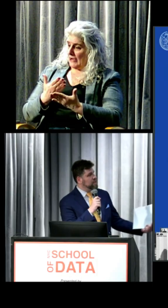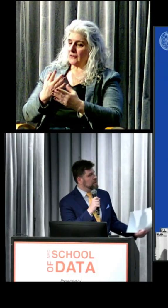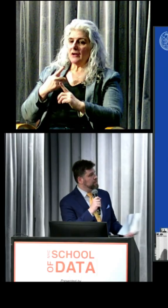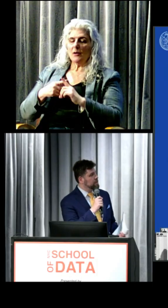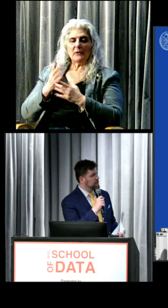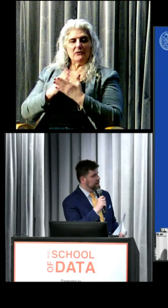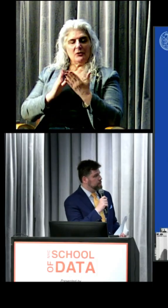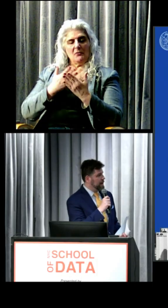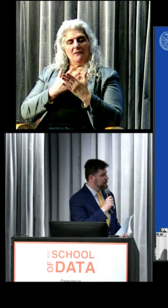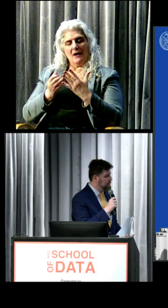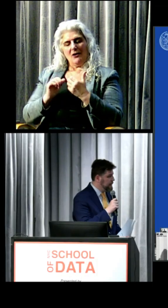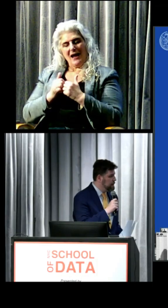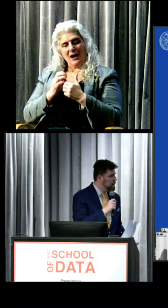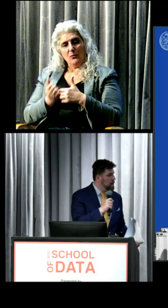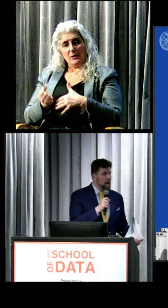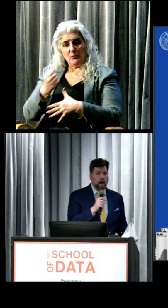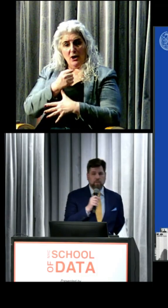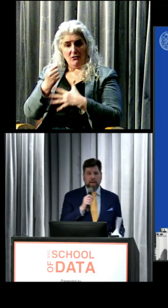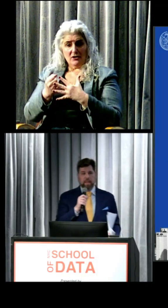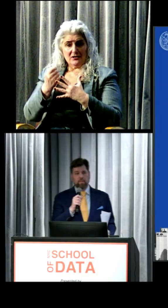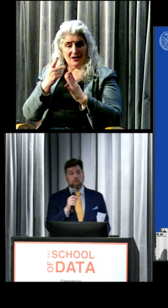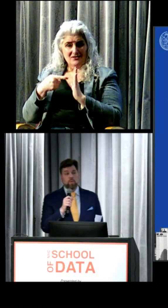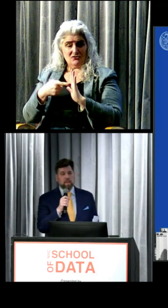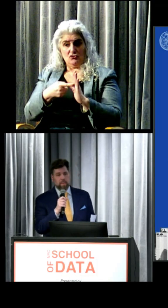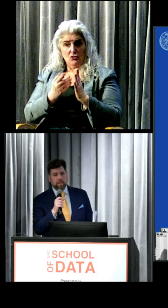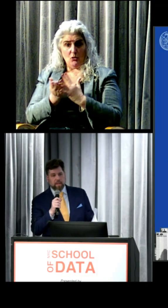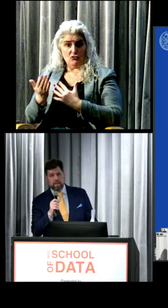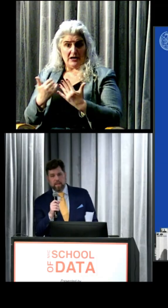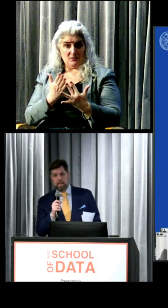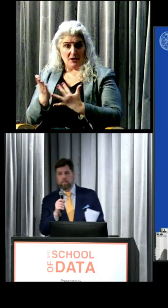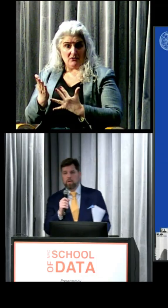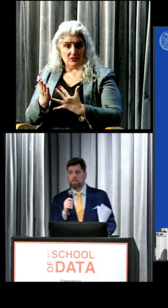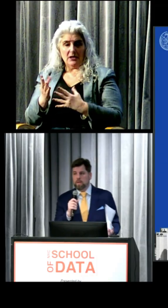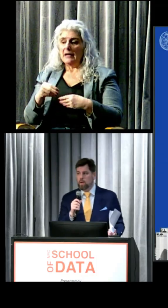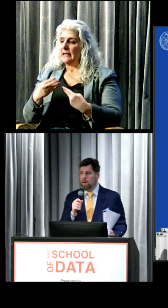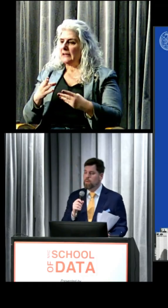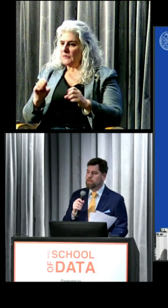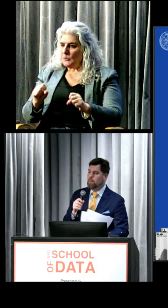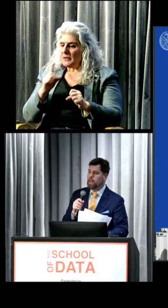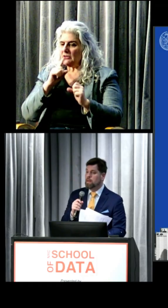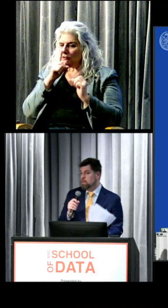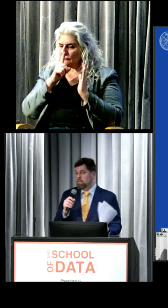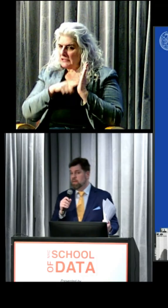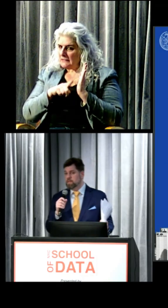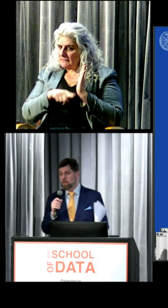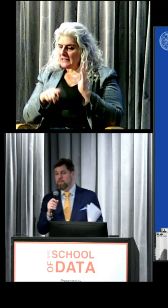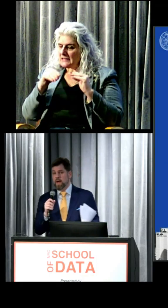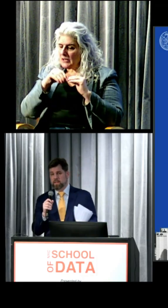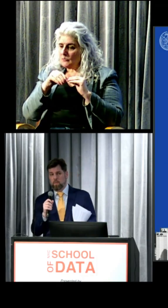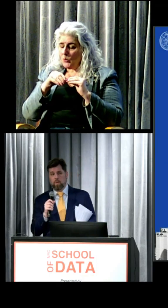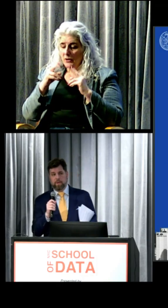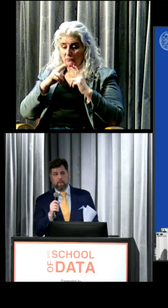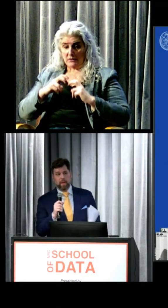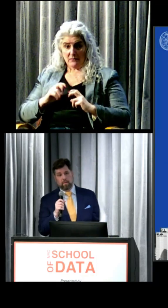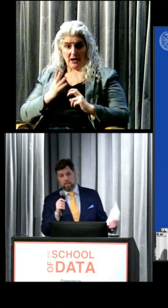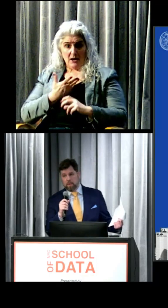And then last but not least, immediate and clear feedback from play, which was in, so that you were